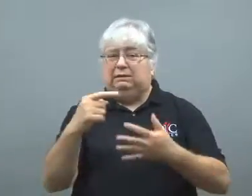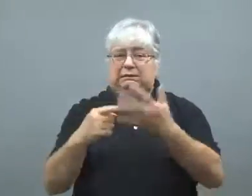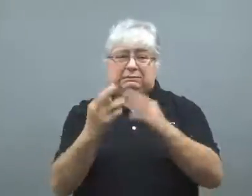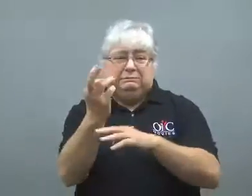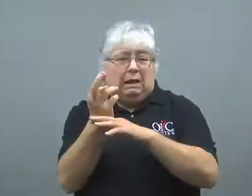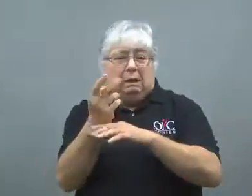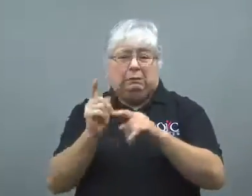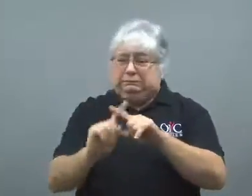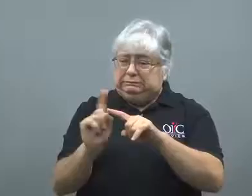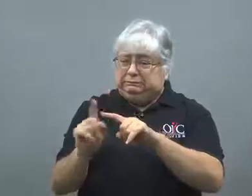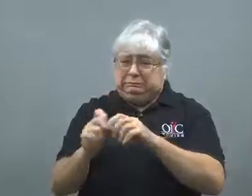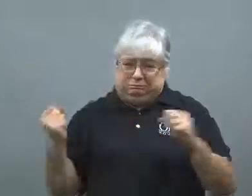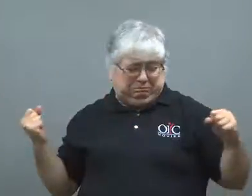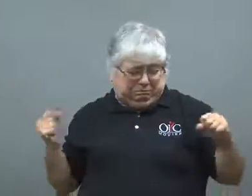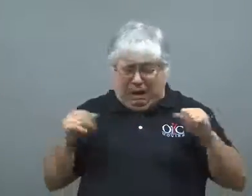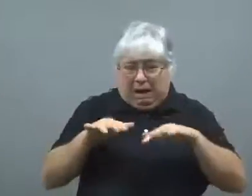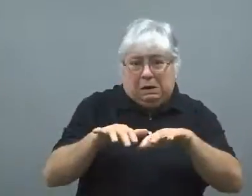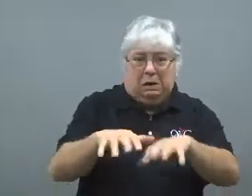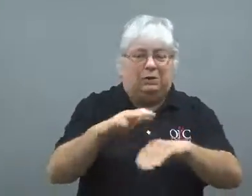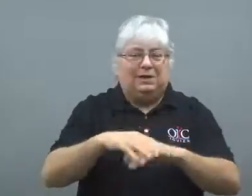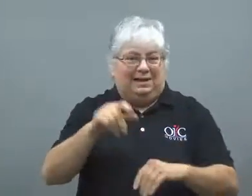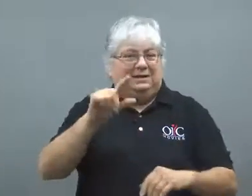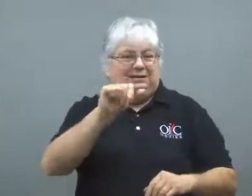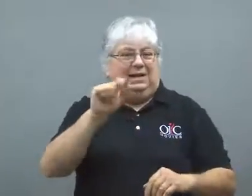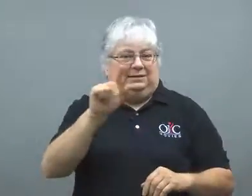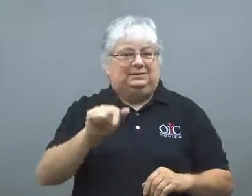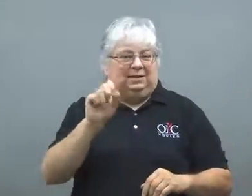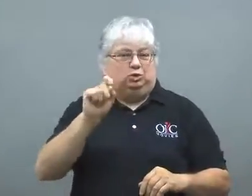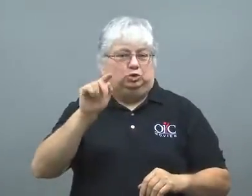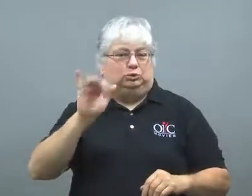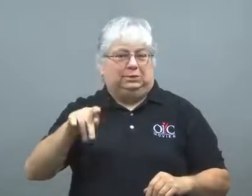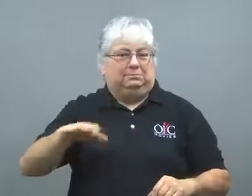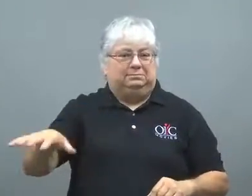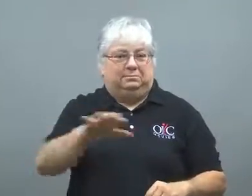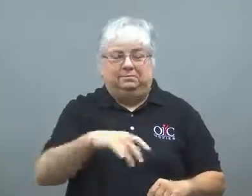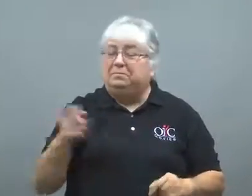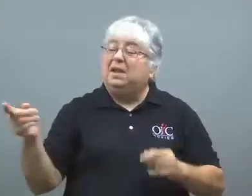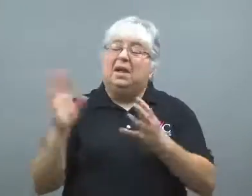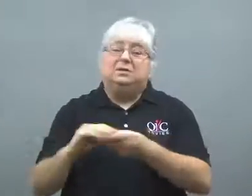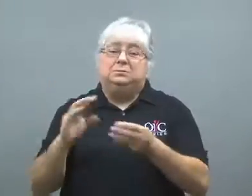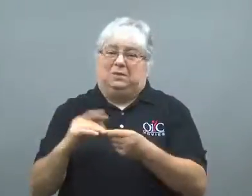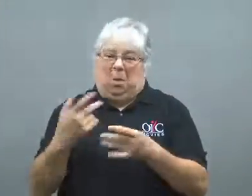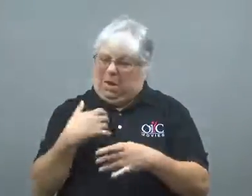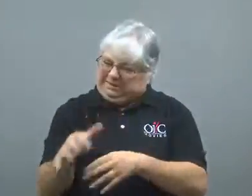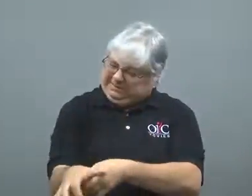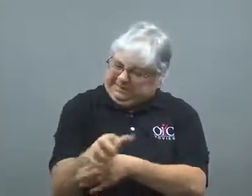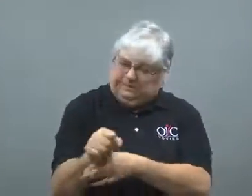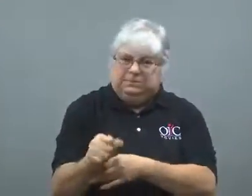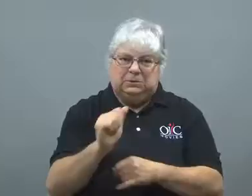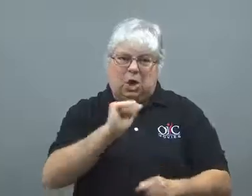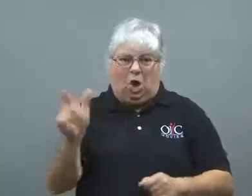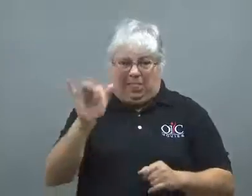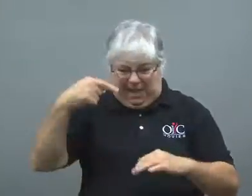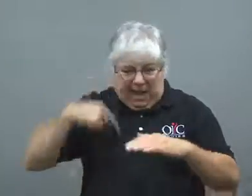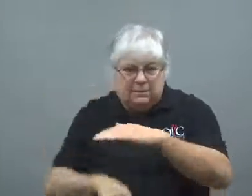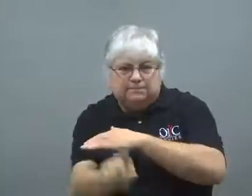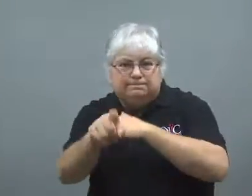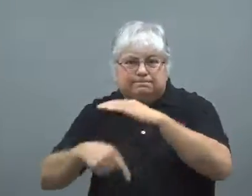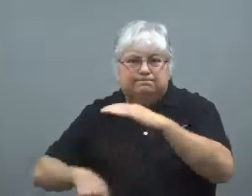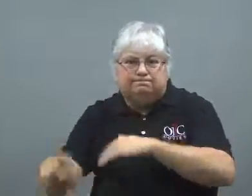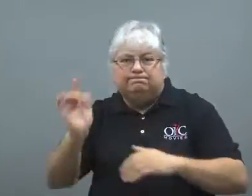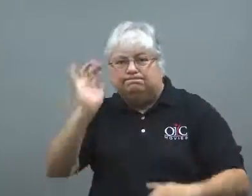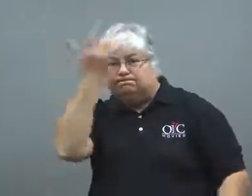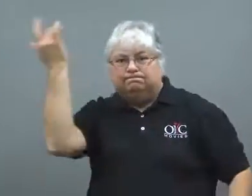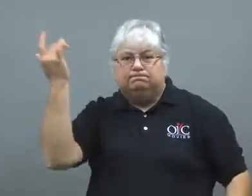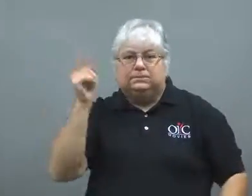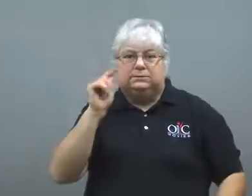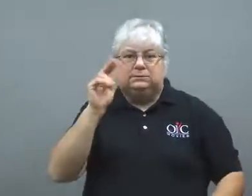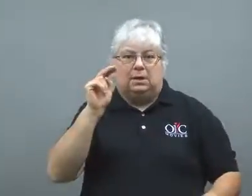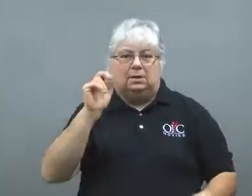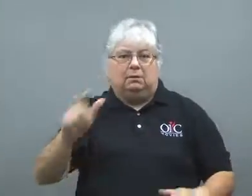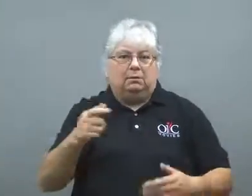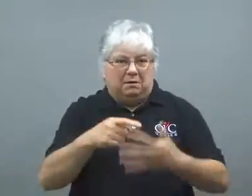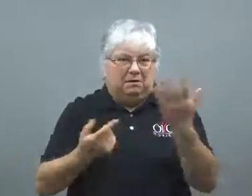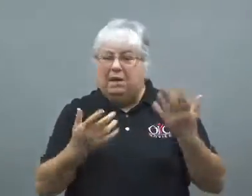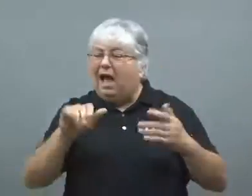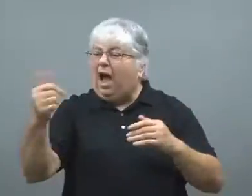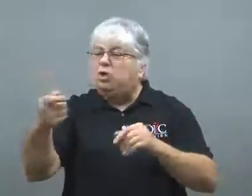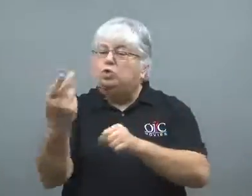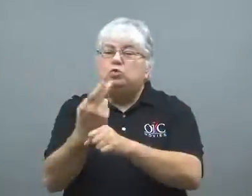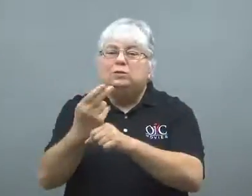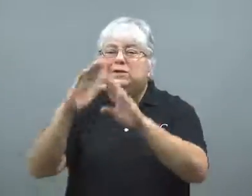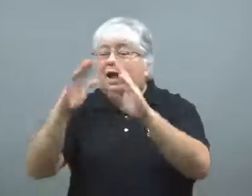and other armaments streamed into Gaza Strip.